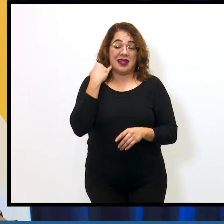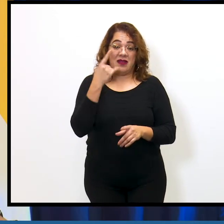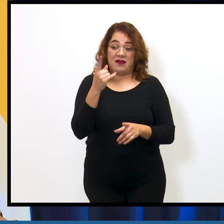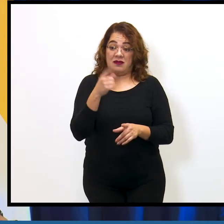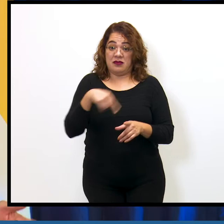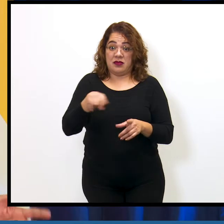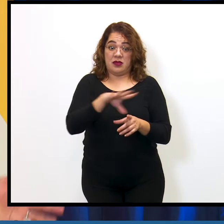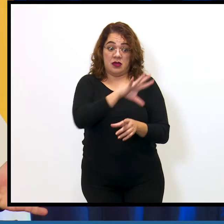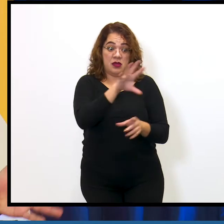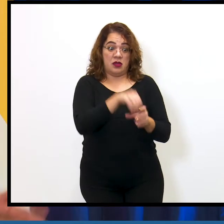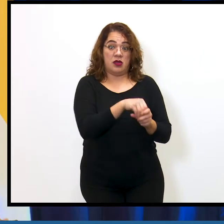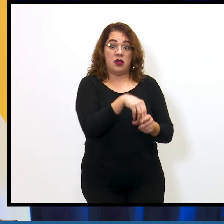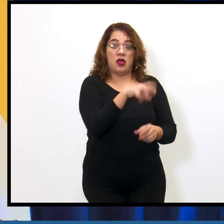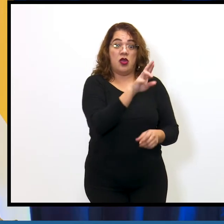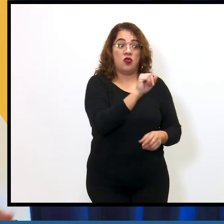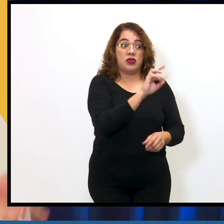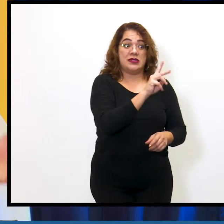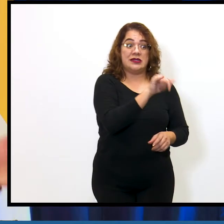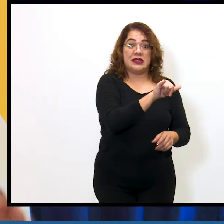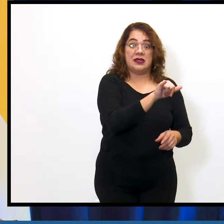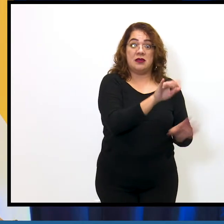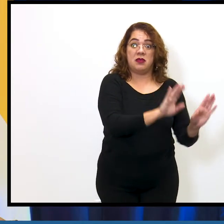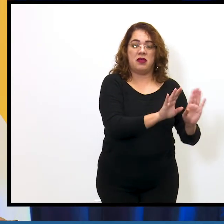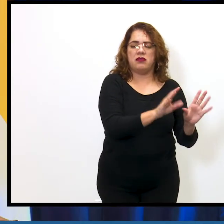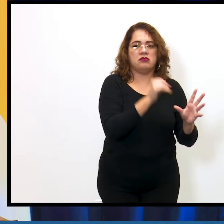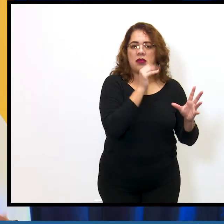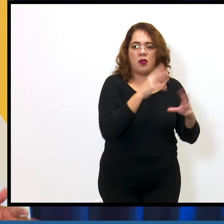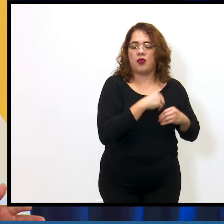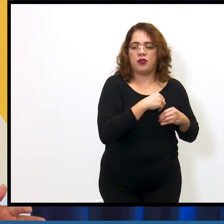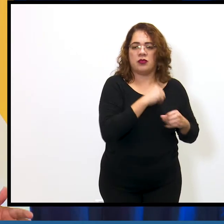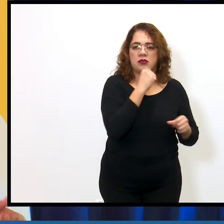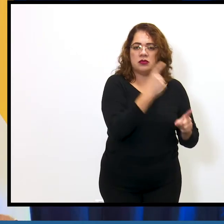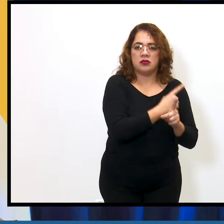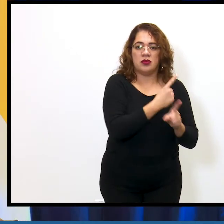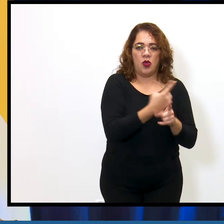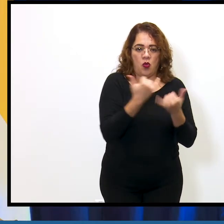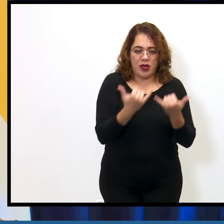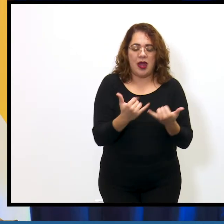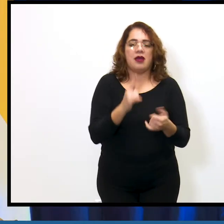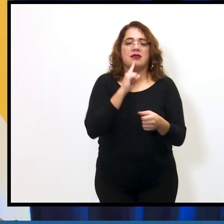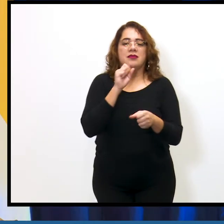that's not appropriate and unacceptable. We're in a massive pandemic. I think a lot of the issues